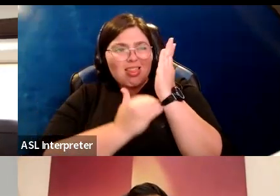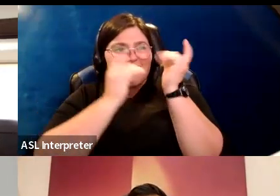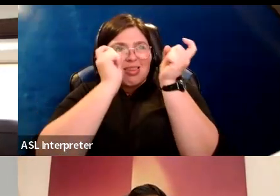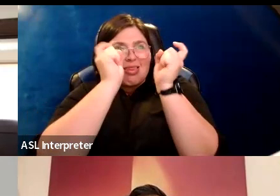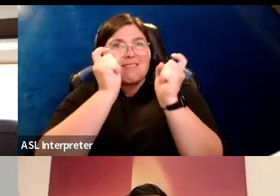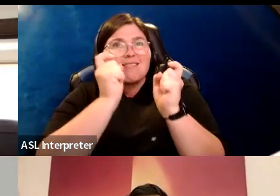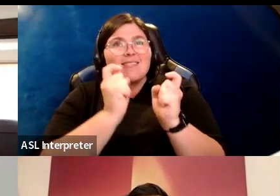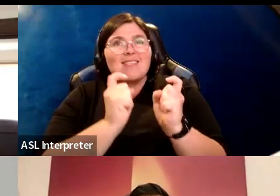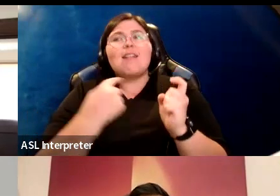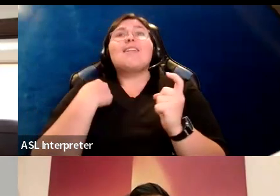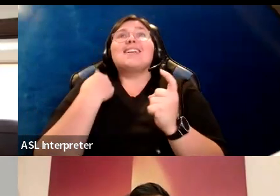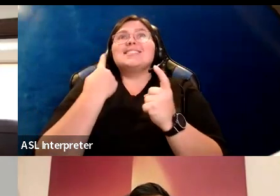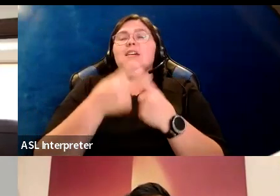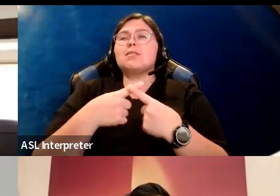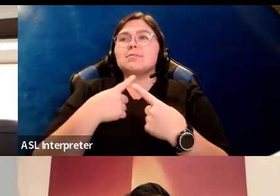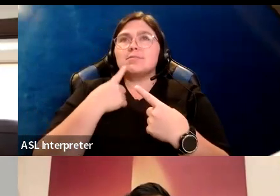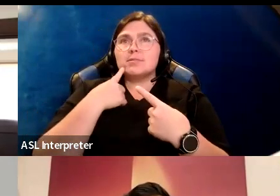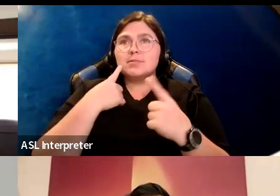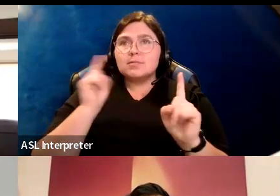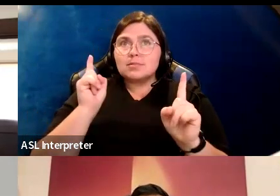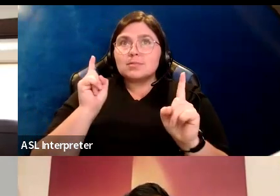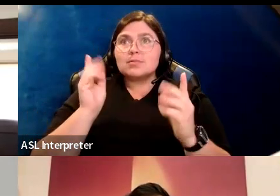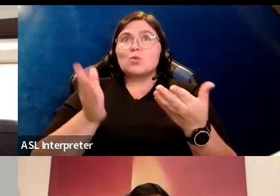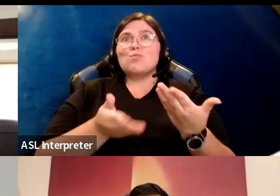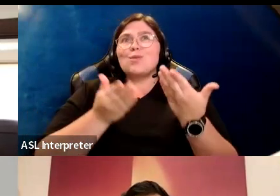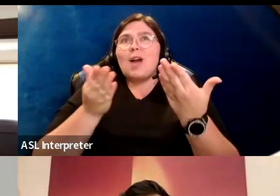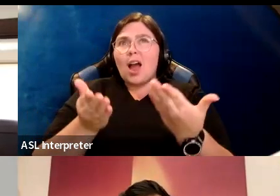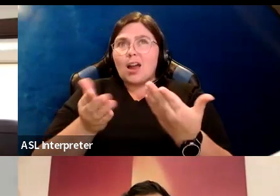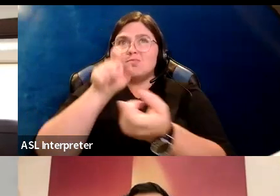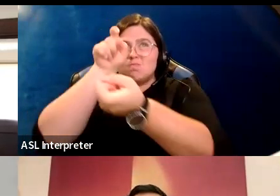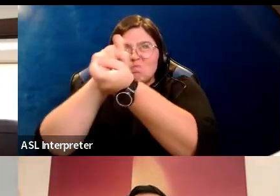able to get something that provide us with exactly what we needed.